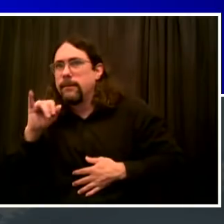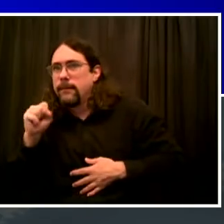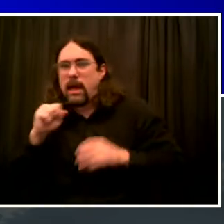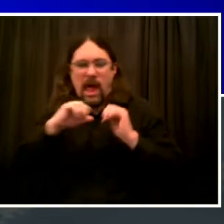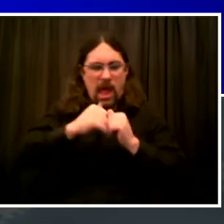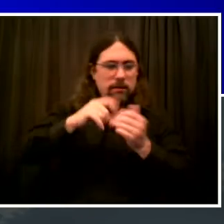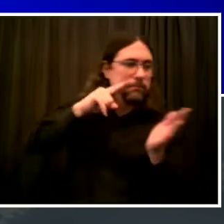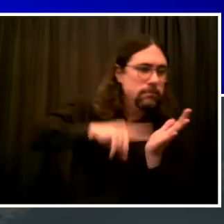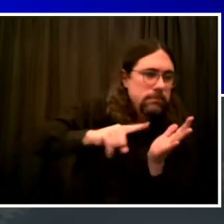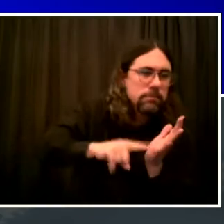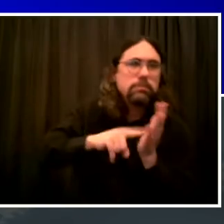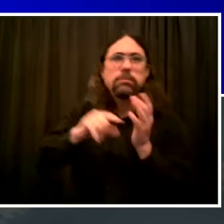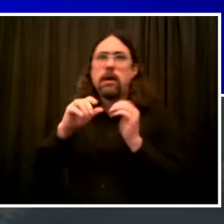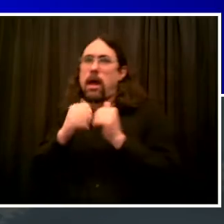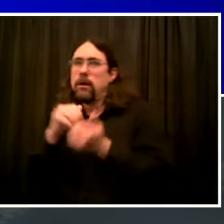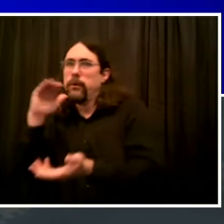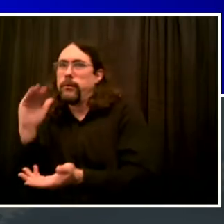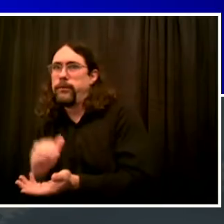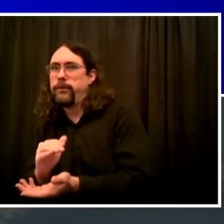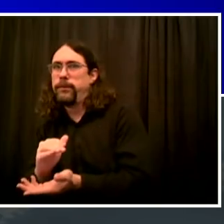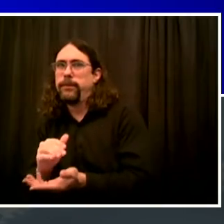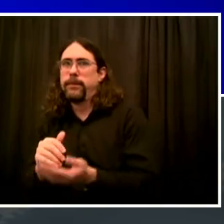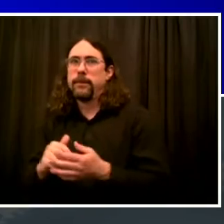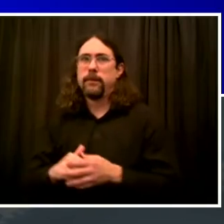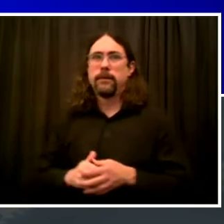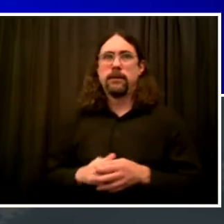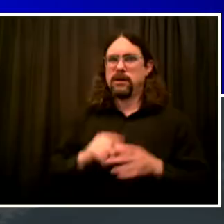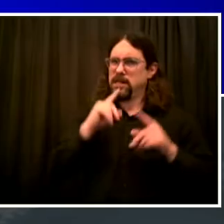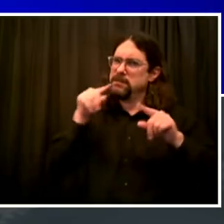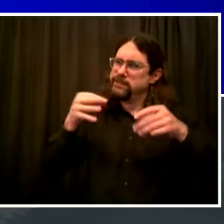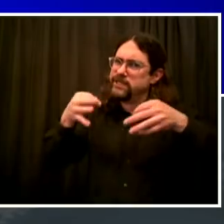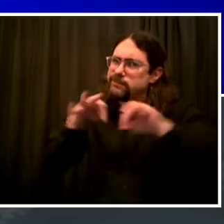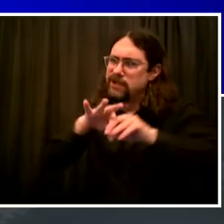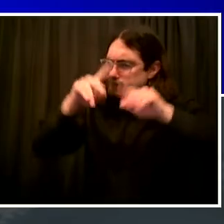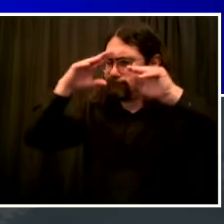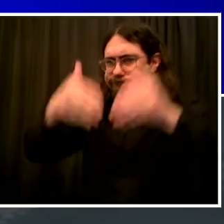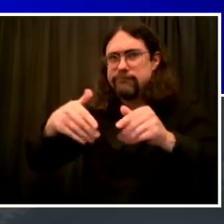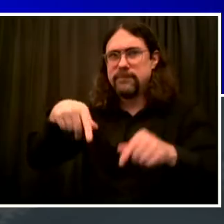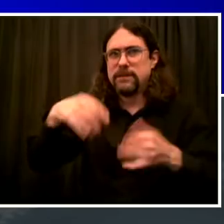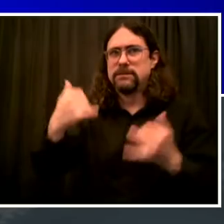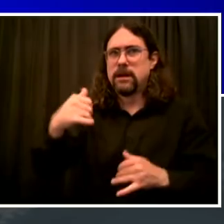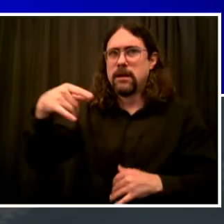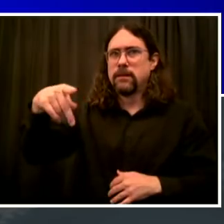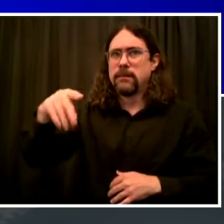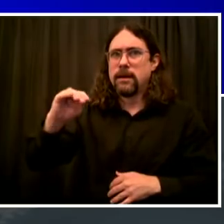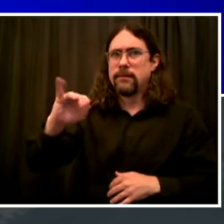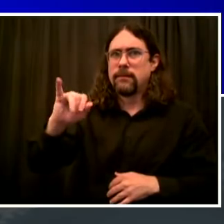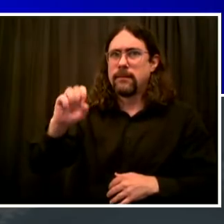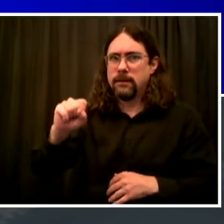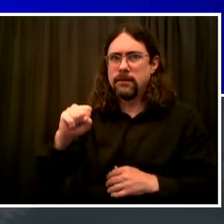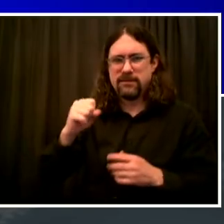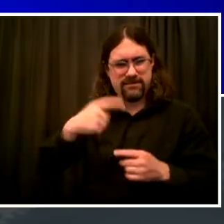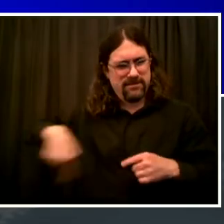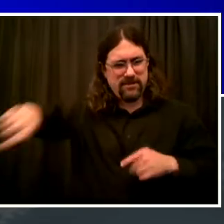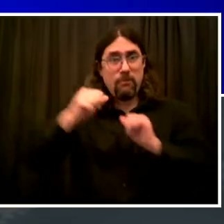WE WERE SUSPECTING CASES. WE'LL CHECK ON .IT